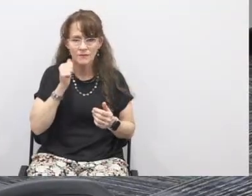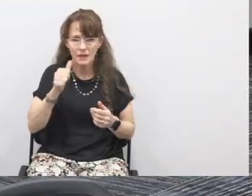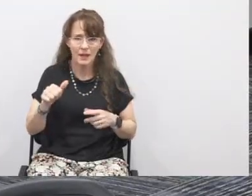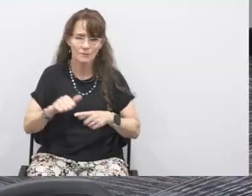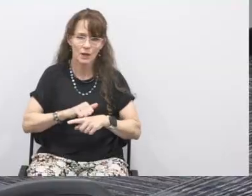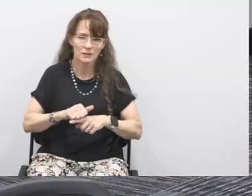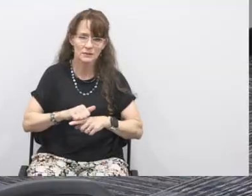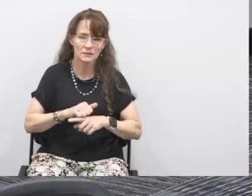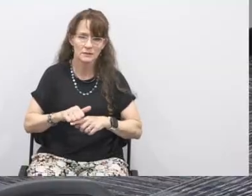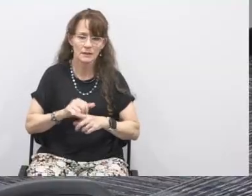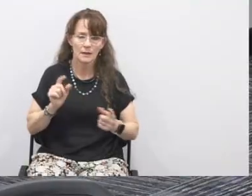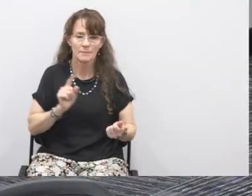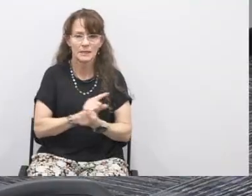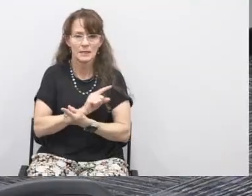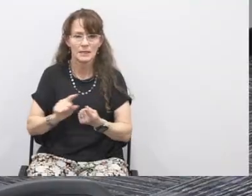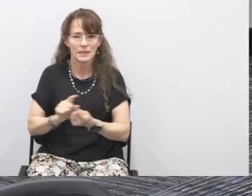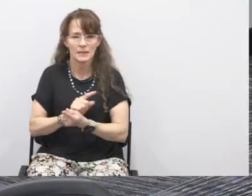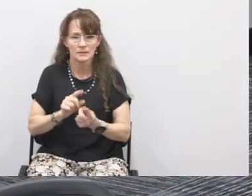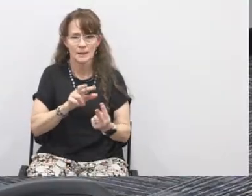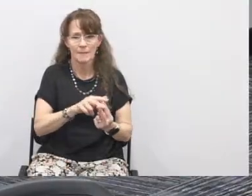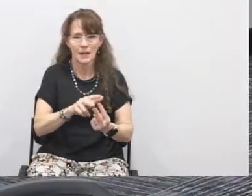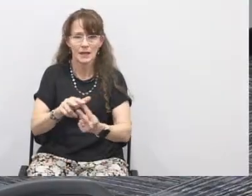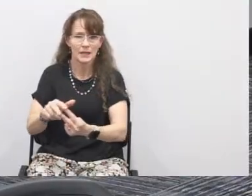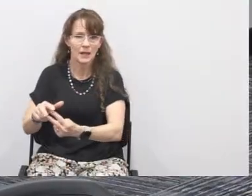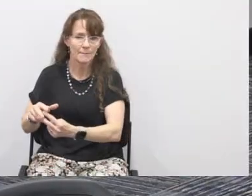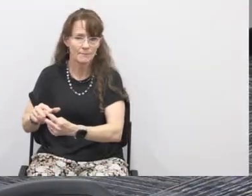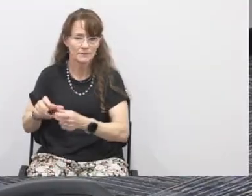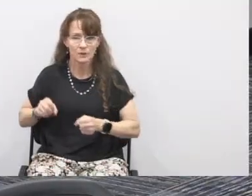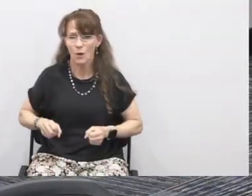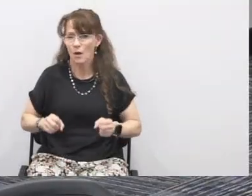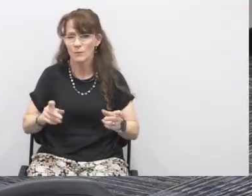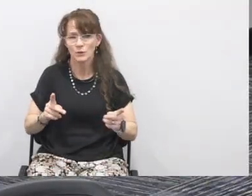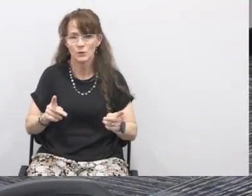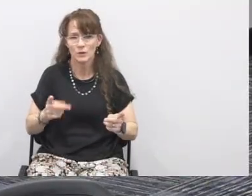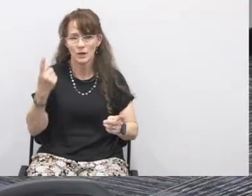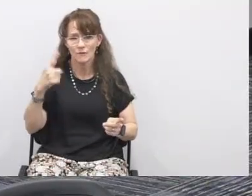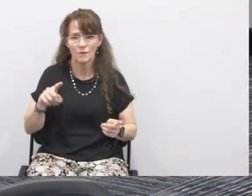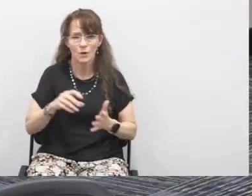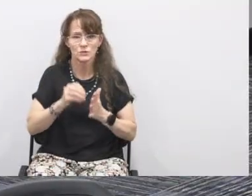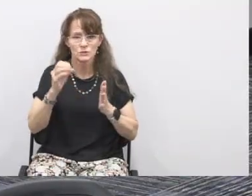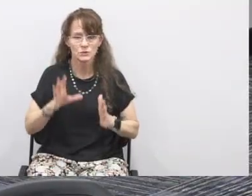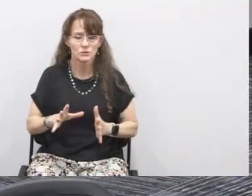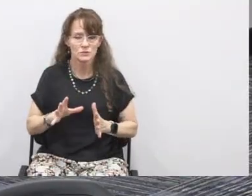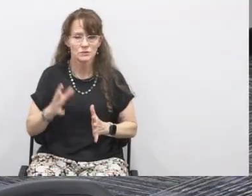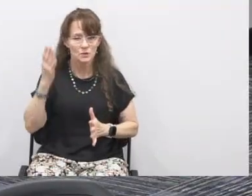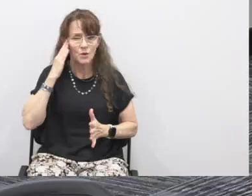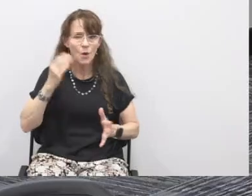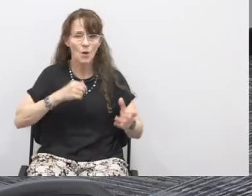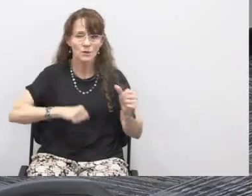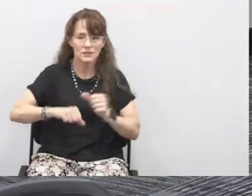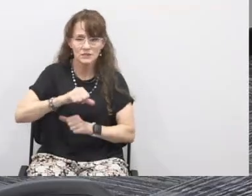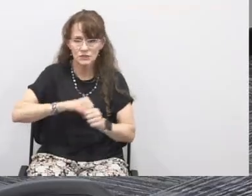are meetups and buddy ups. So it gives an opportunity for students to get to know each other. So even though